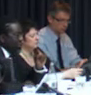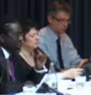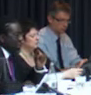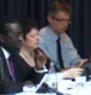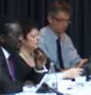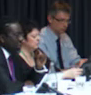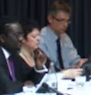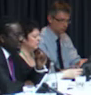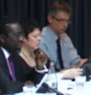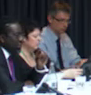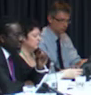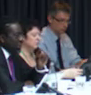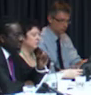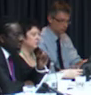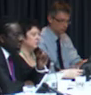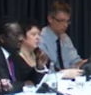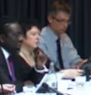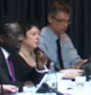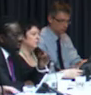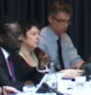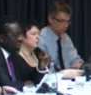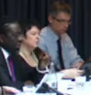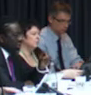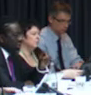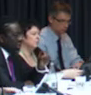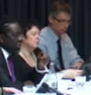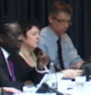powerful, is that we need to really focus the design of our communications on those